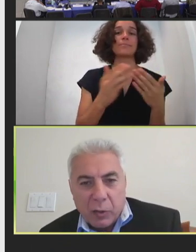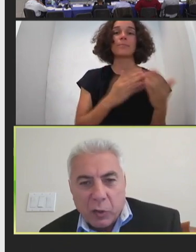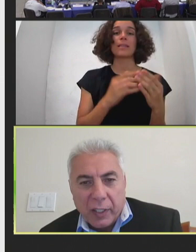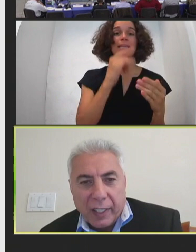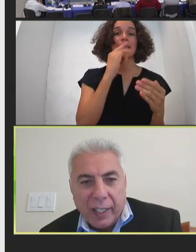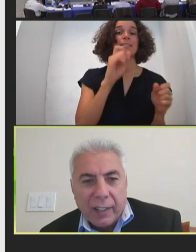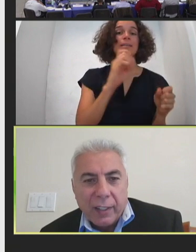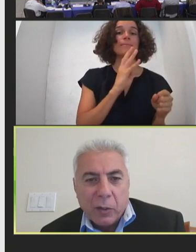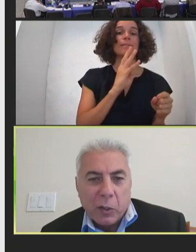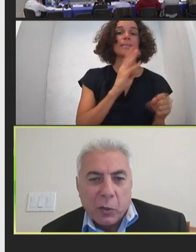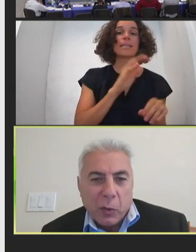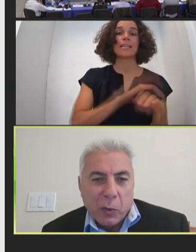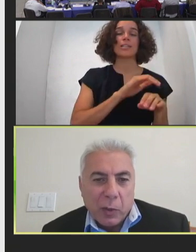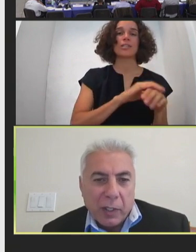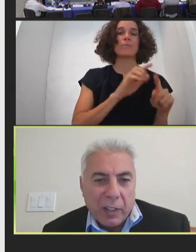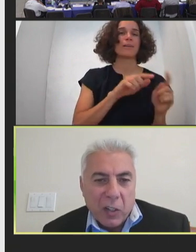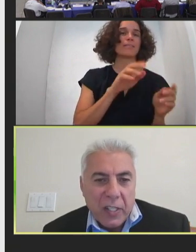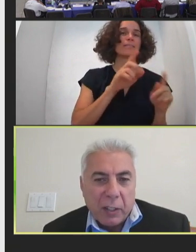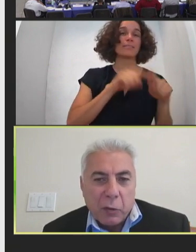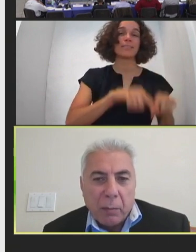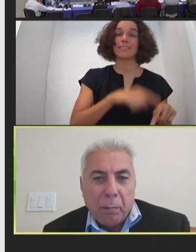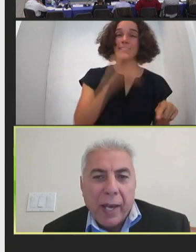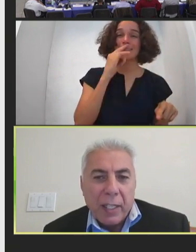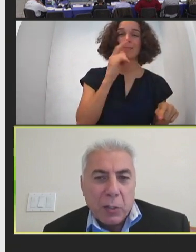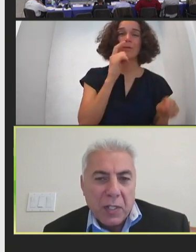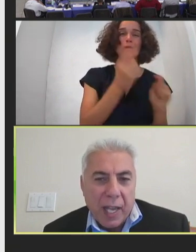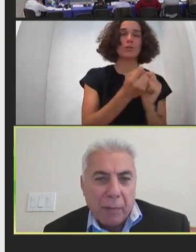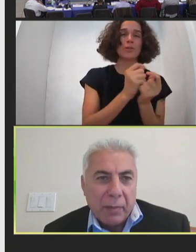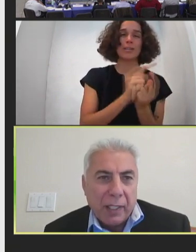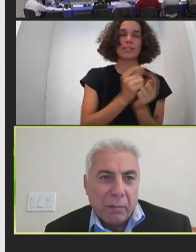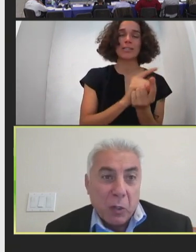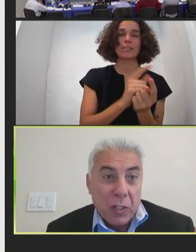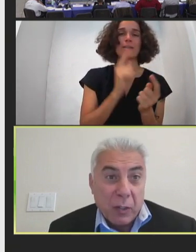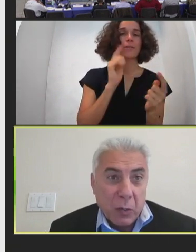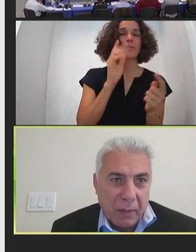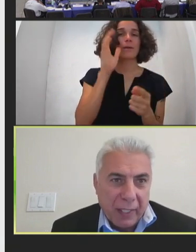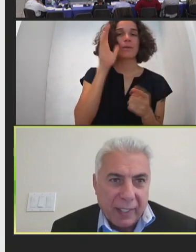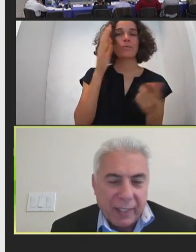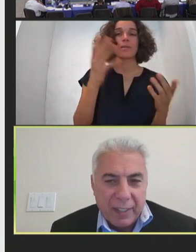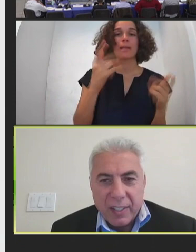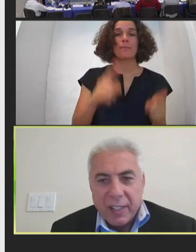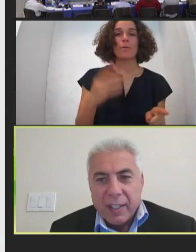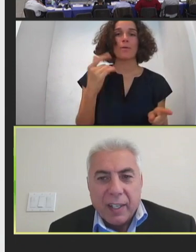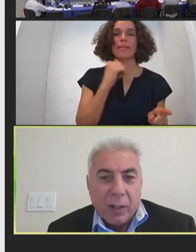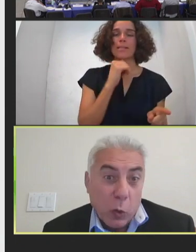on the kid in order to translate to the parents was happening because they don't speak English or